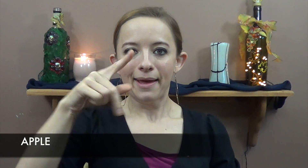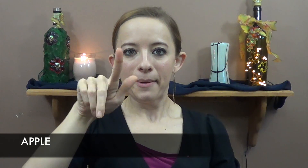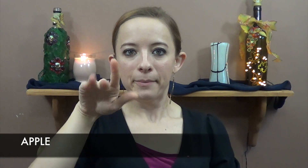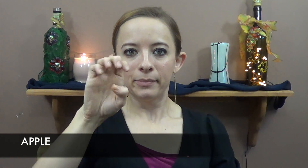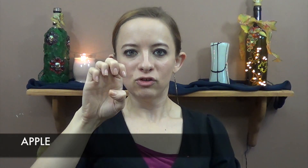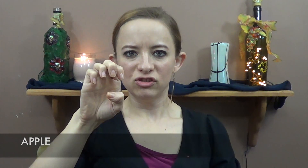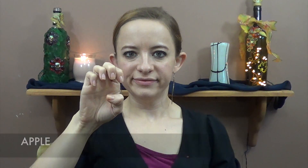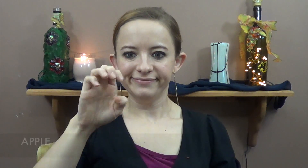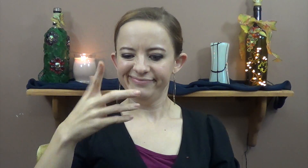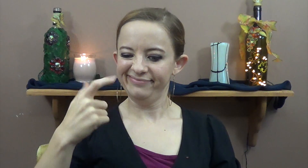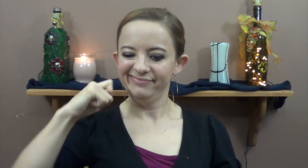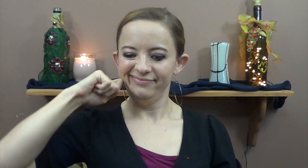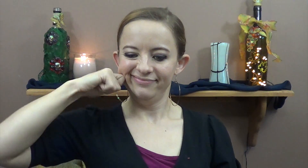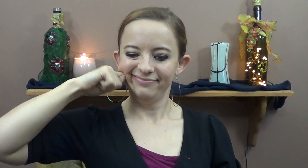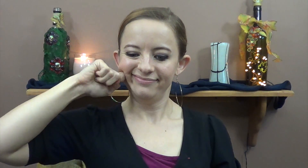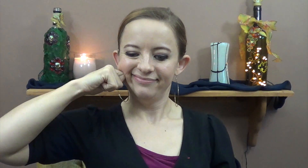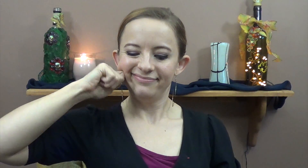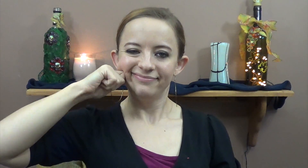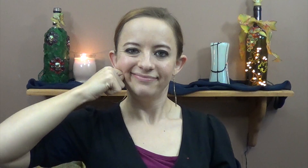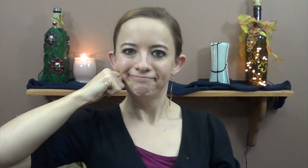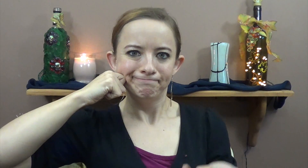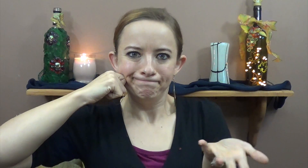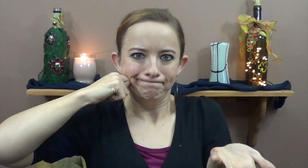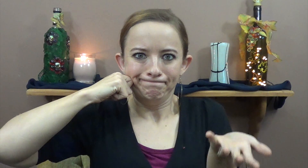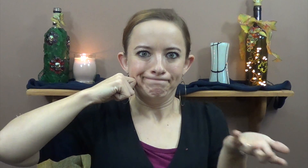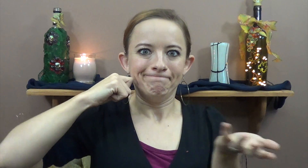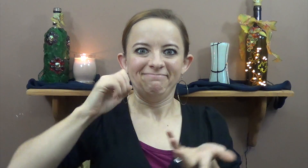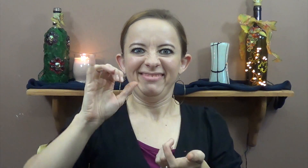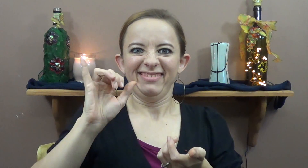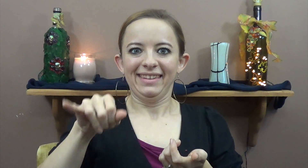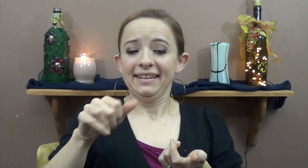Apple, umm the handshape